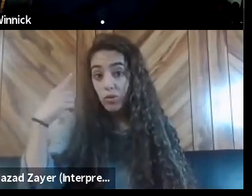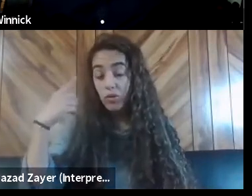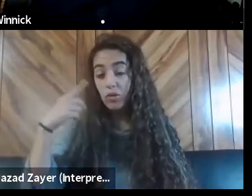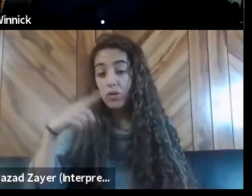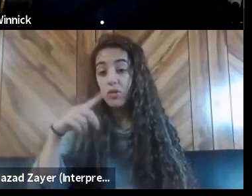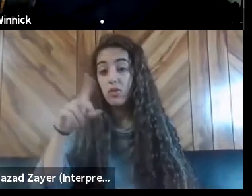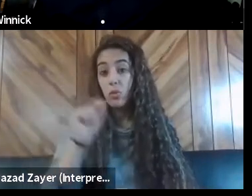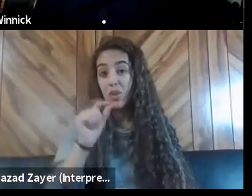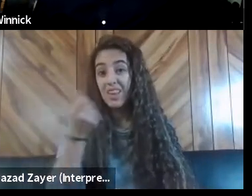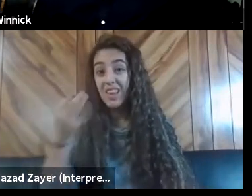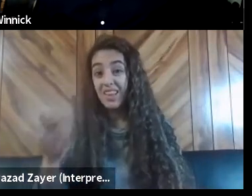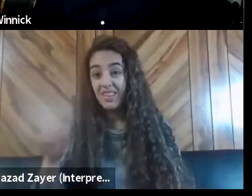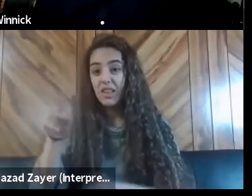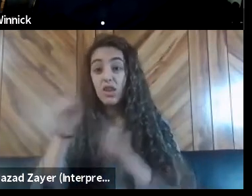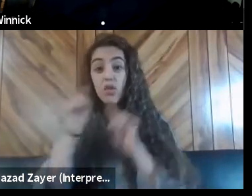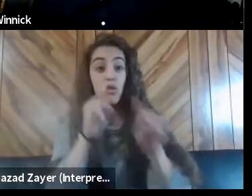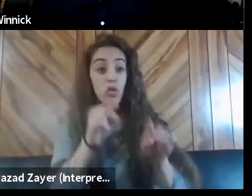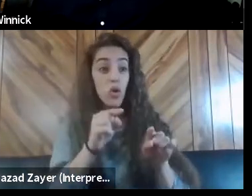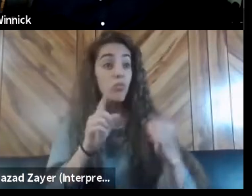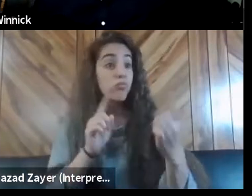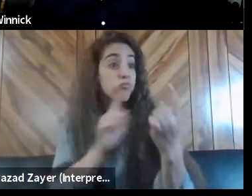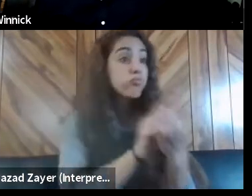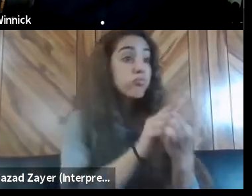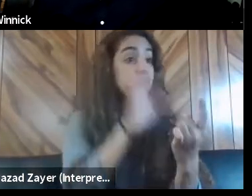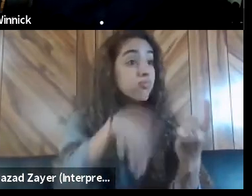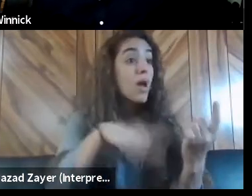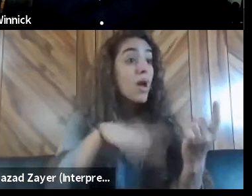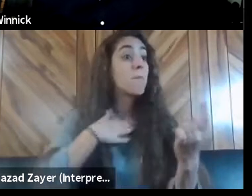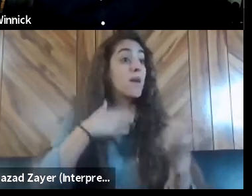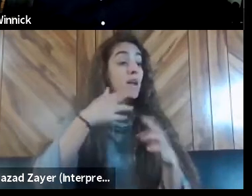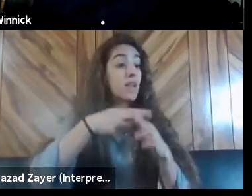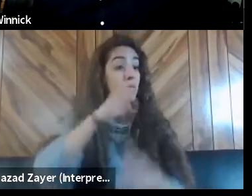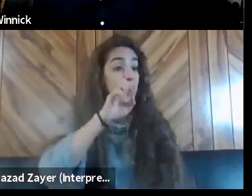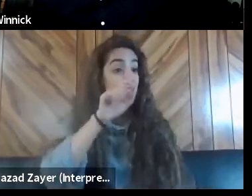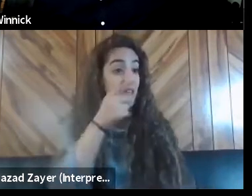Ethan, do you want to play and and it was just it was a great